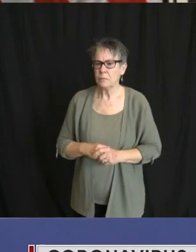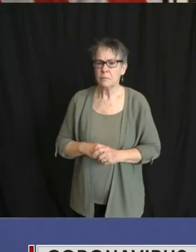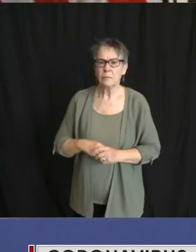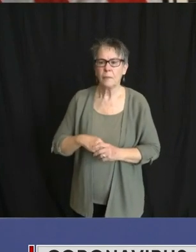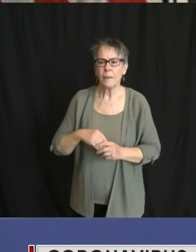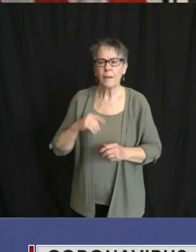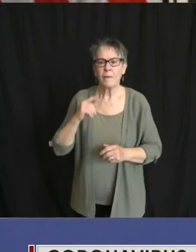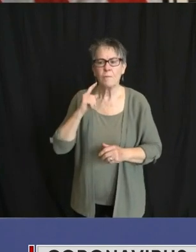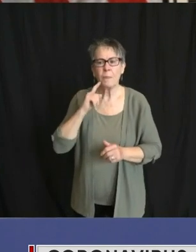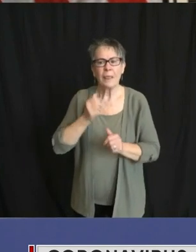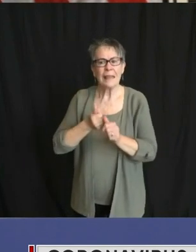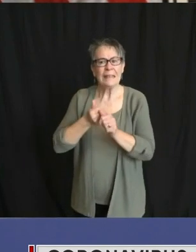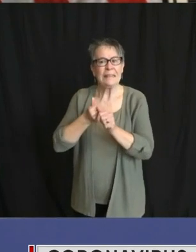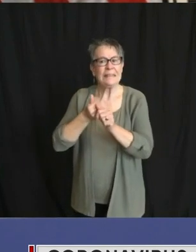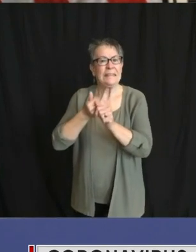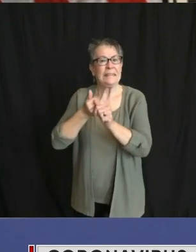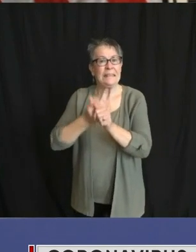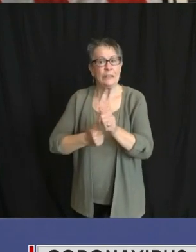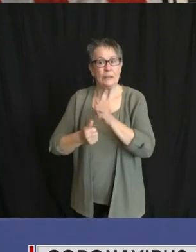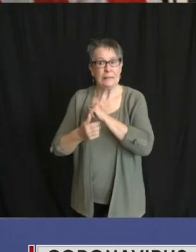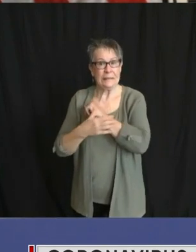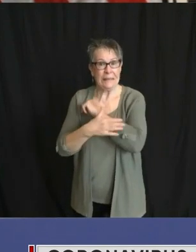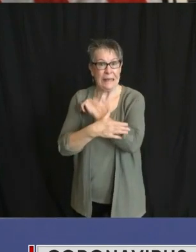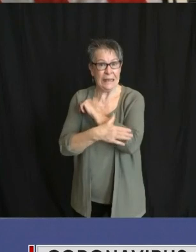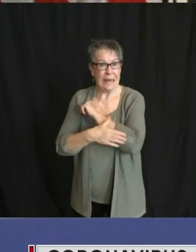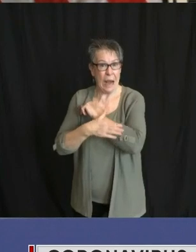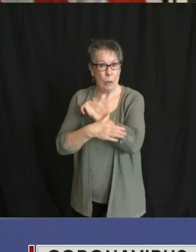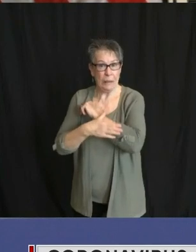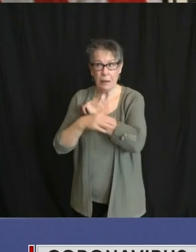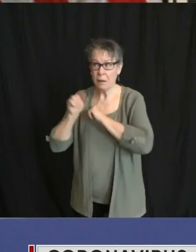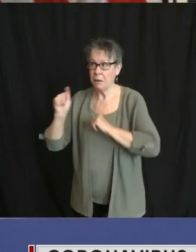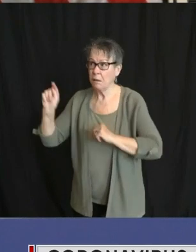ACCUMULATIVE NUMBER, THE NUMBER ON ANY GIVEN DAY LATELY IN A PARTICULAR COUNTY IS